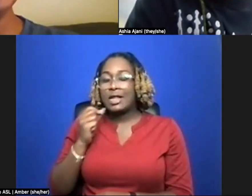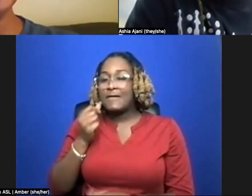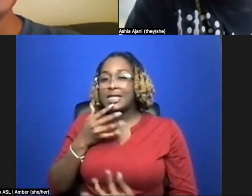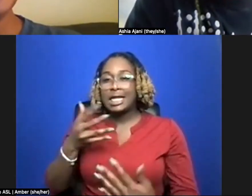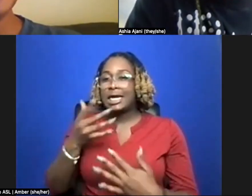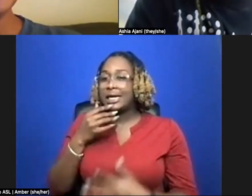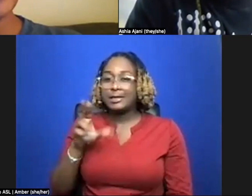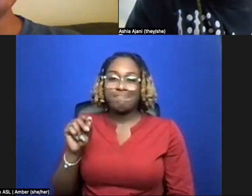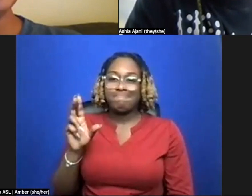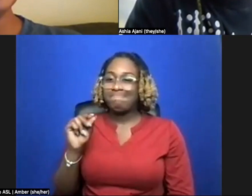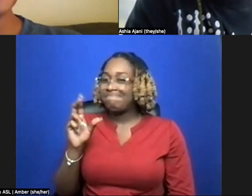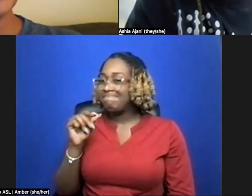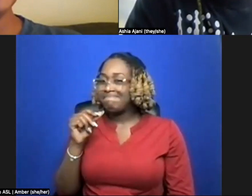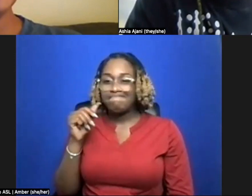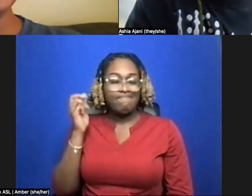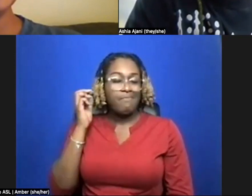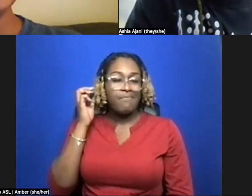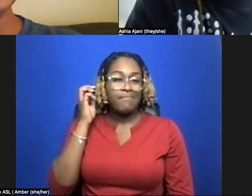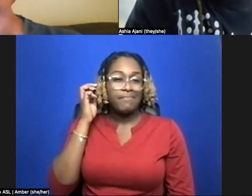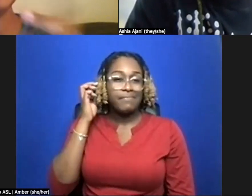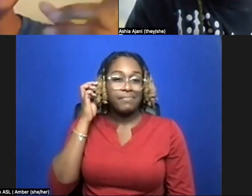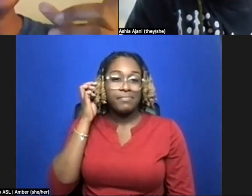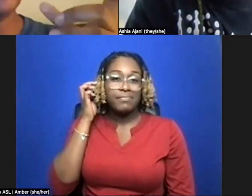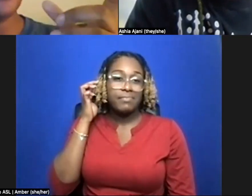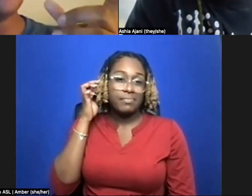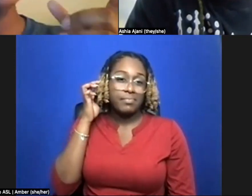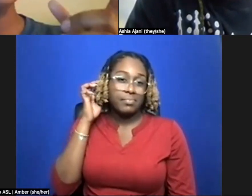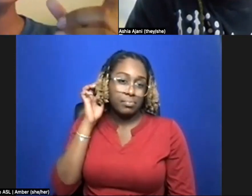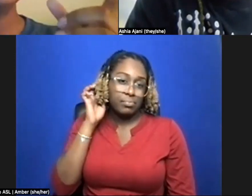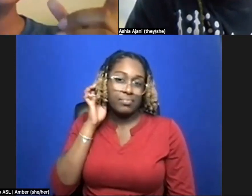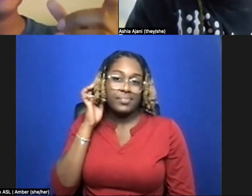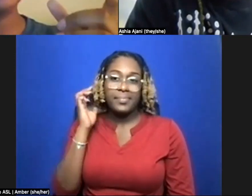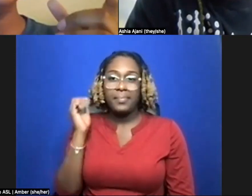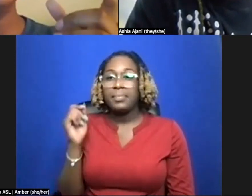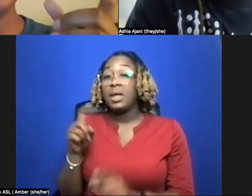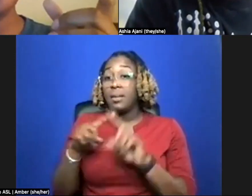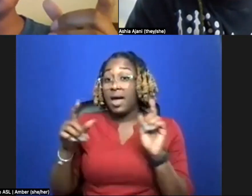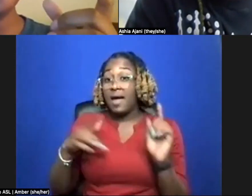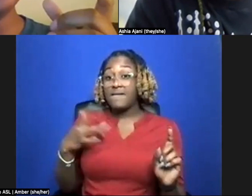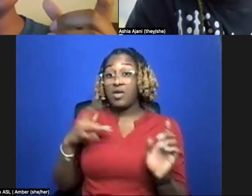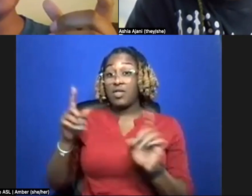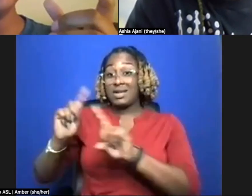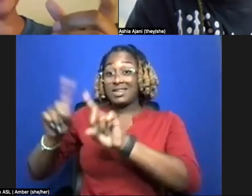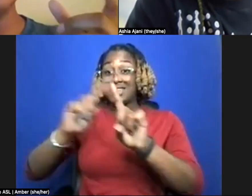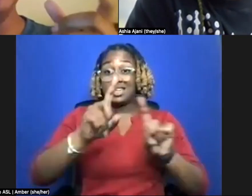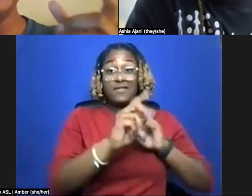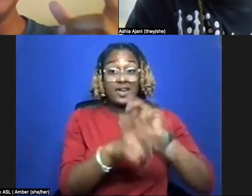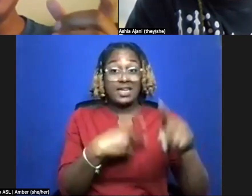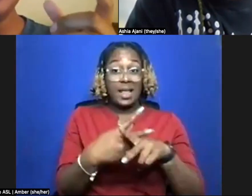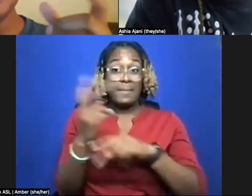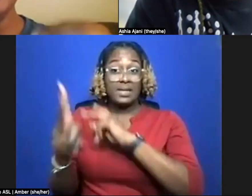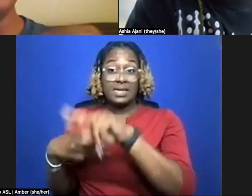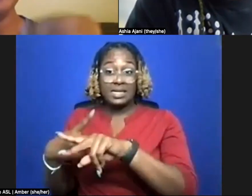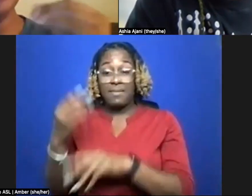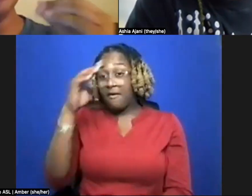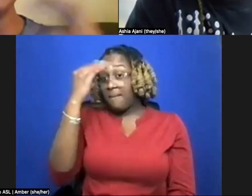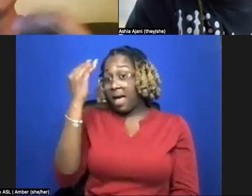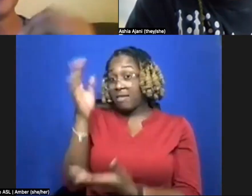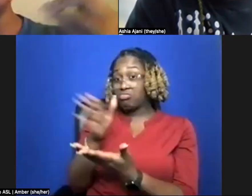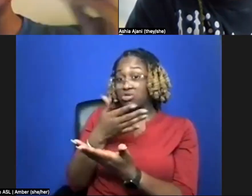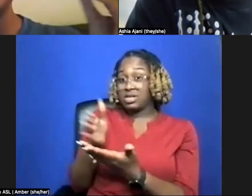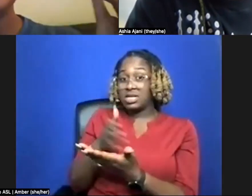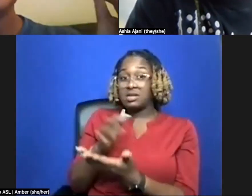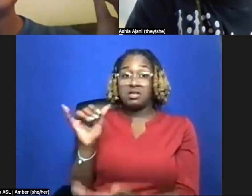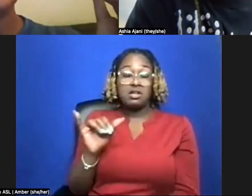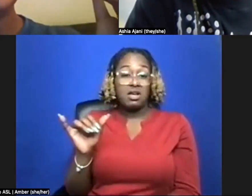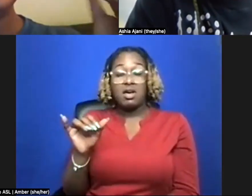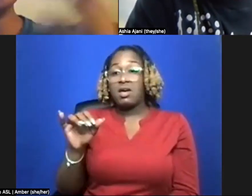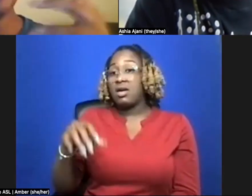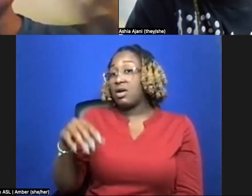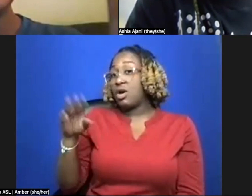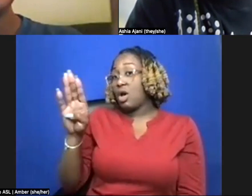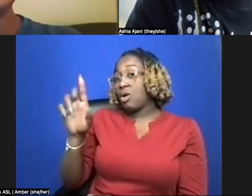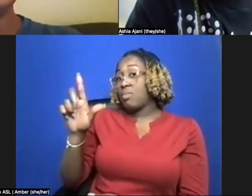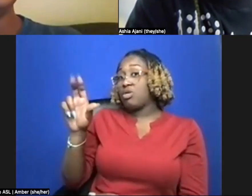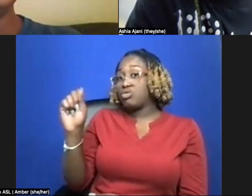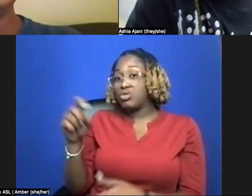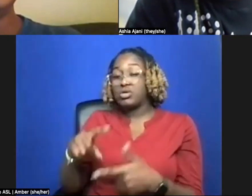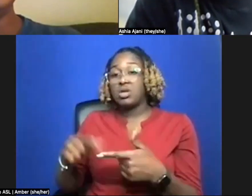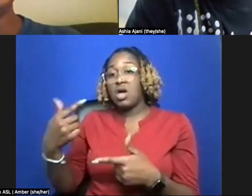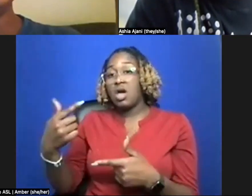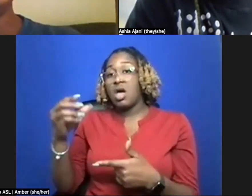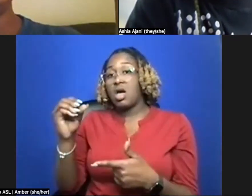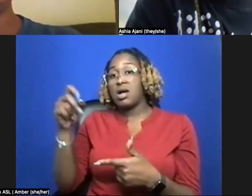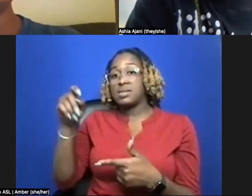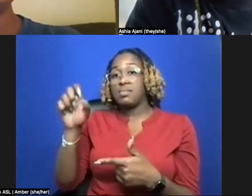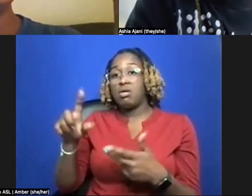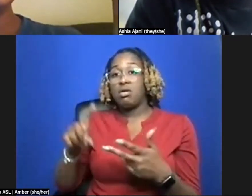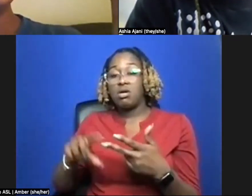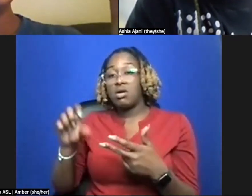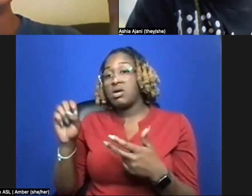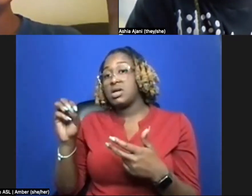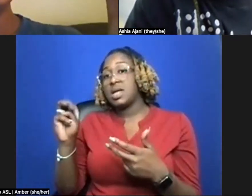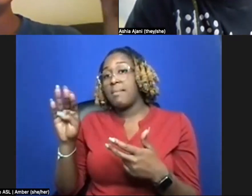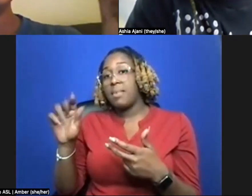um, I felt that all of the different types of Black musics like blues, gospel, samba; like